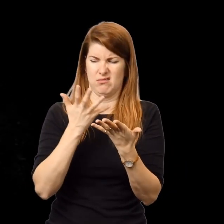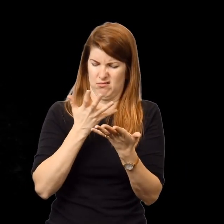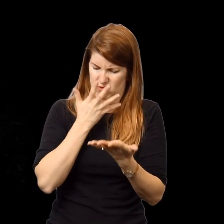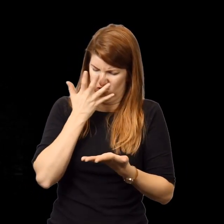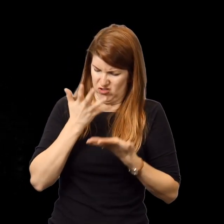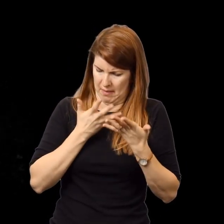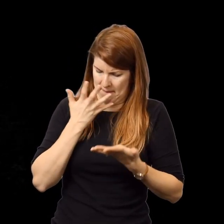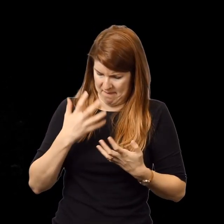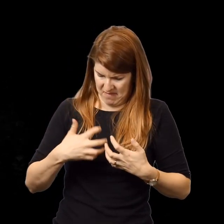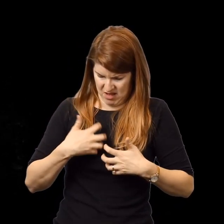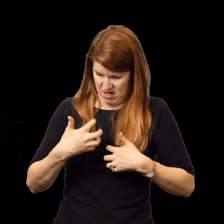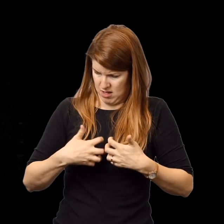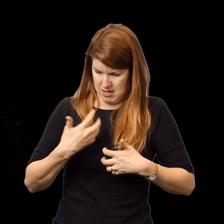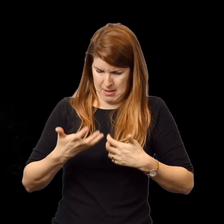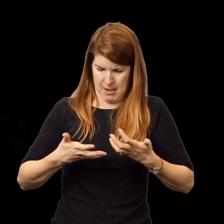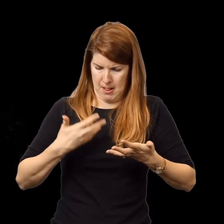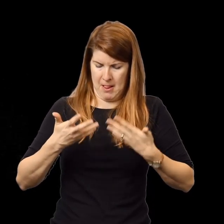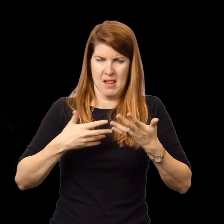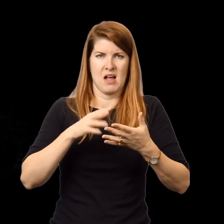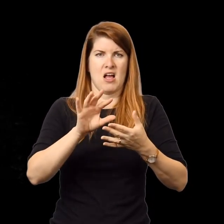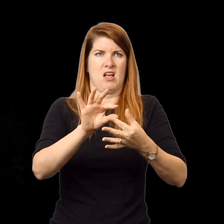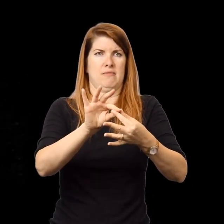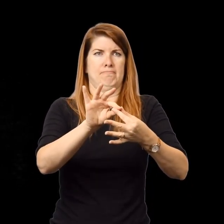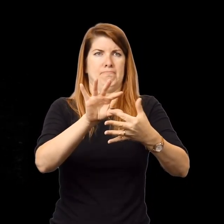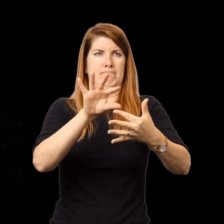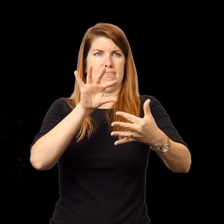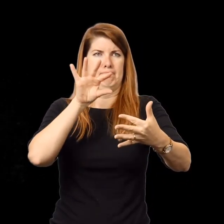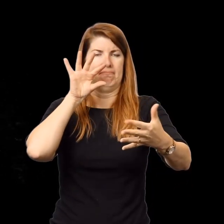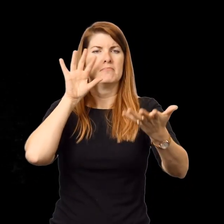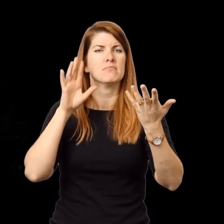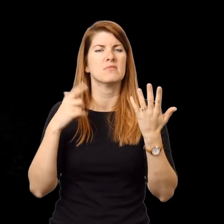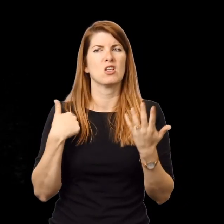such a horrible emotion for us to experience or to tolerate.